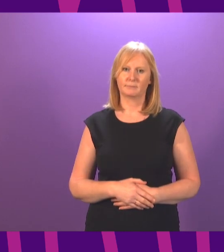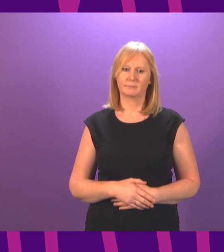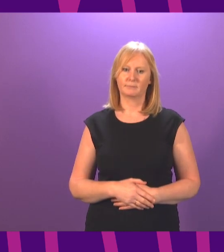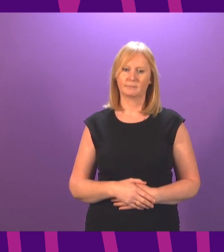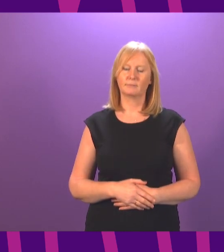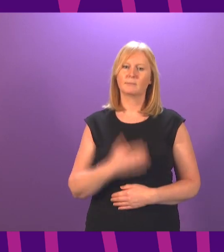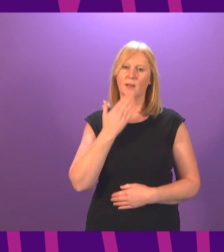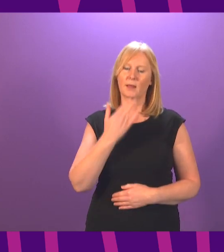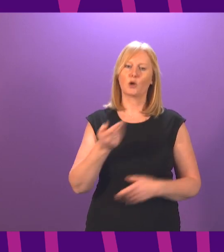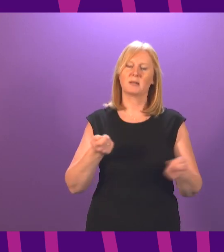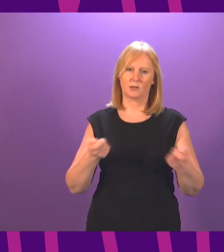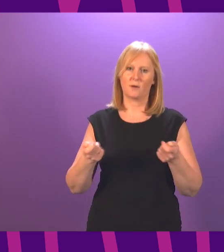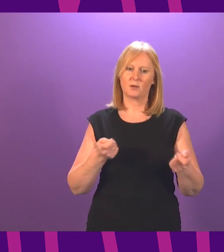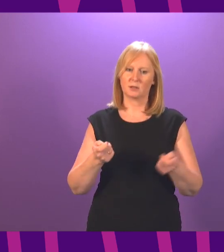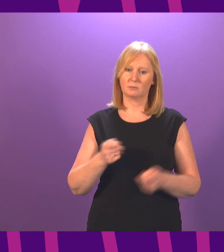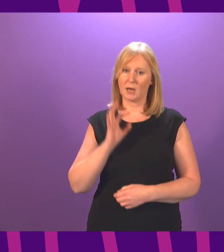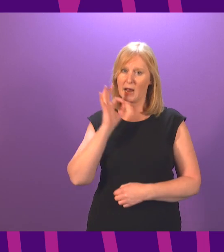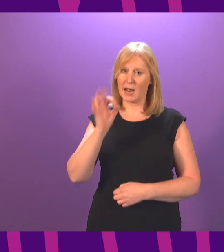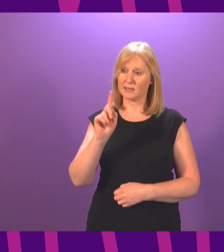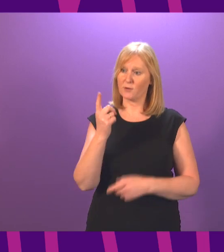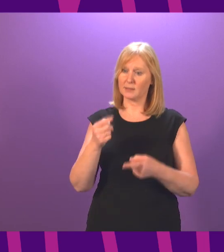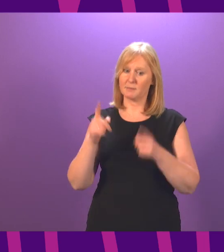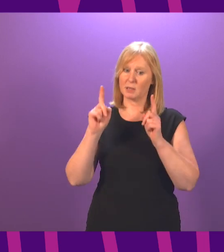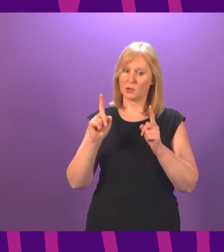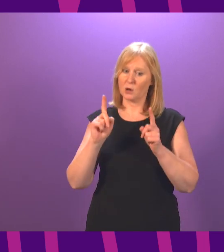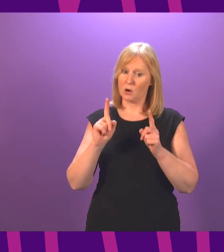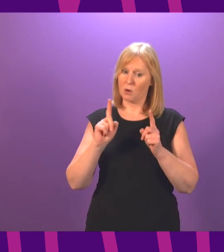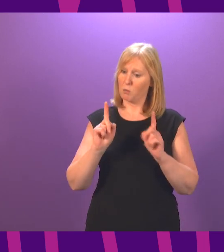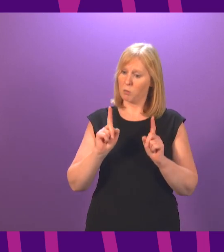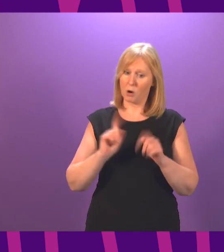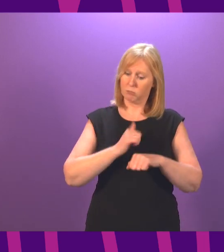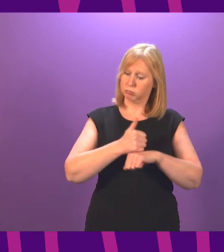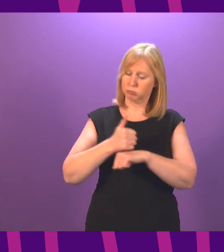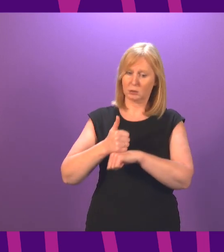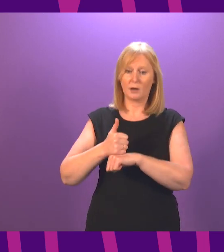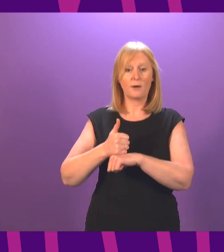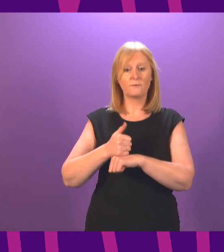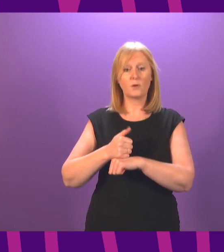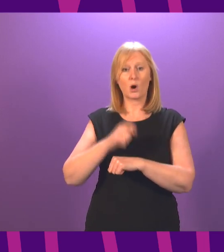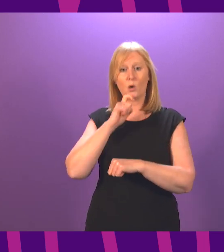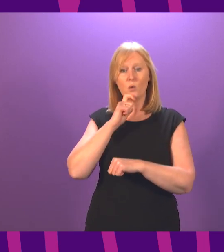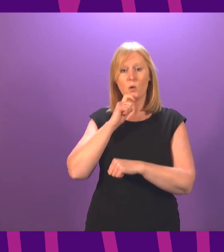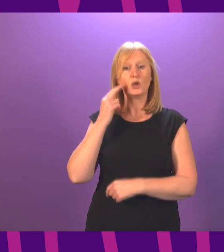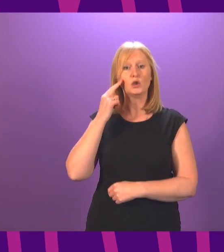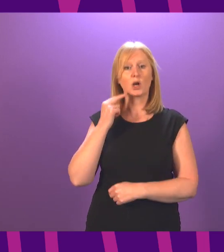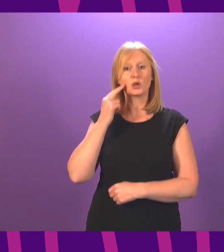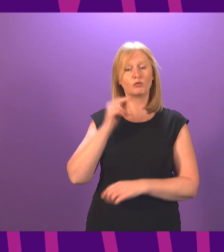What measures are in place to ensure that our nursery-age children can continue to enjoy